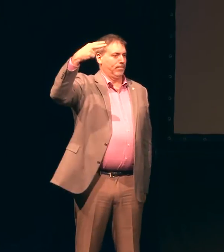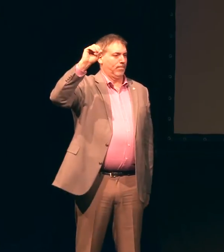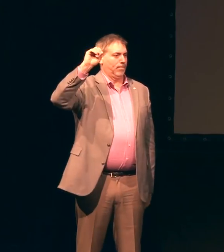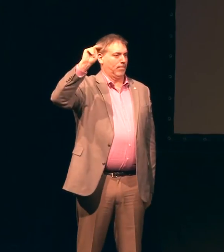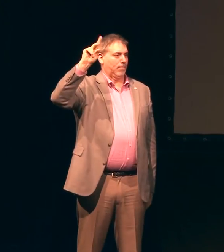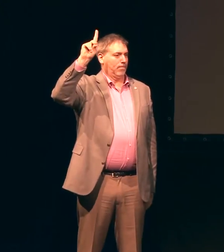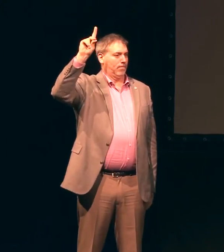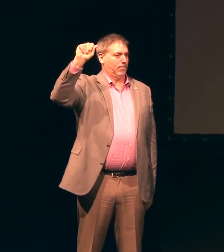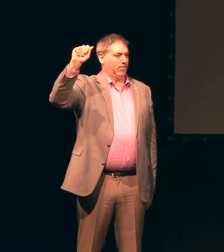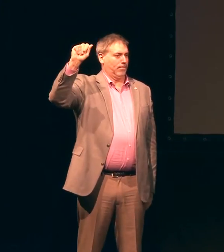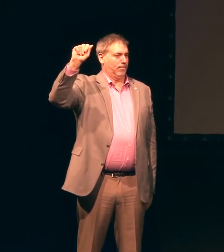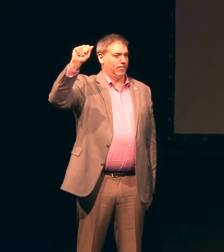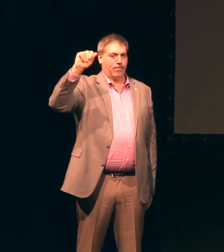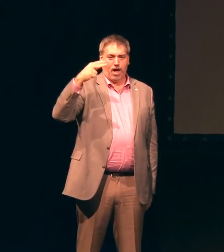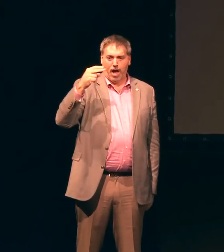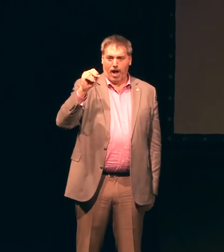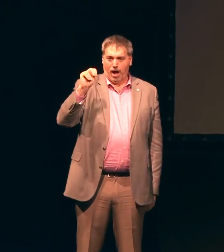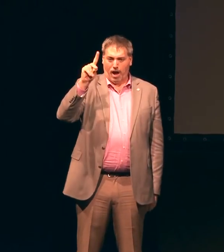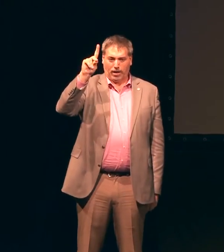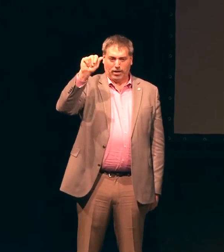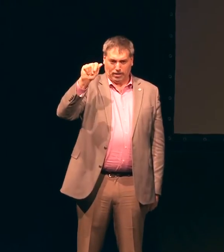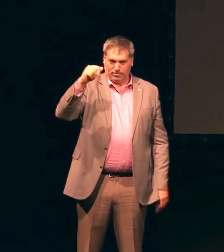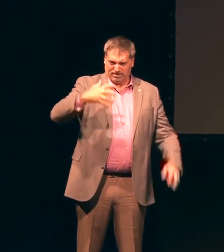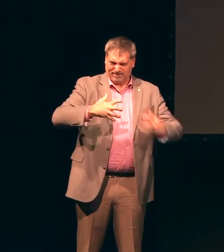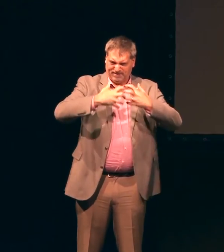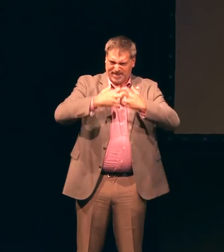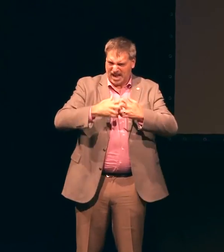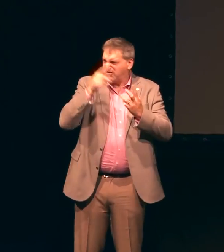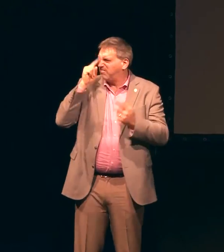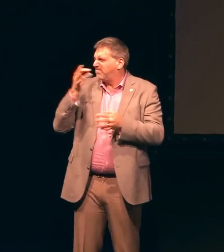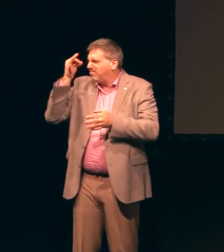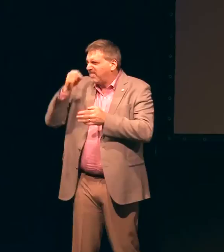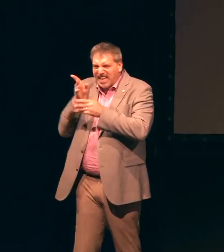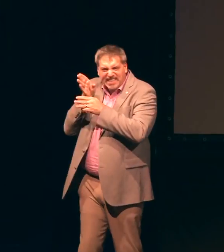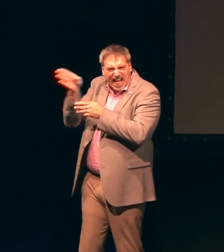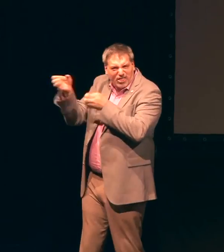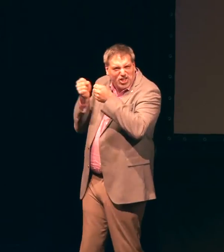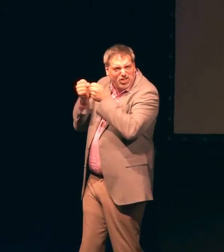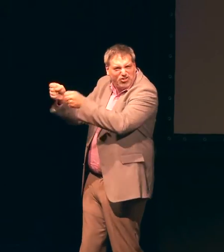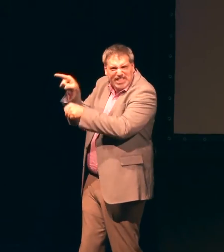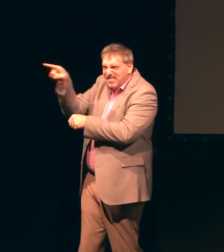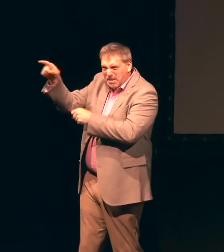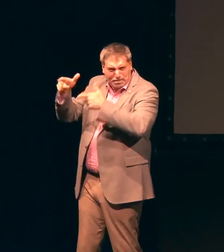all said Honda. Honda is a, the Honda factory was